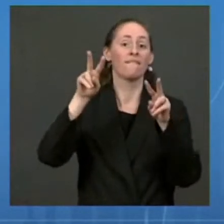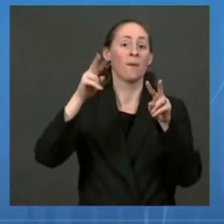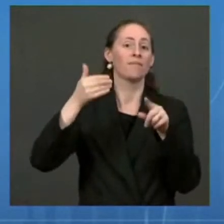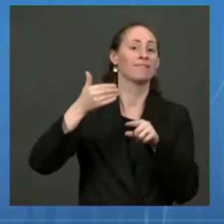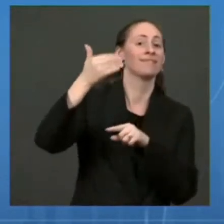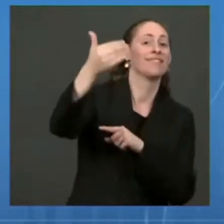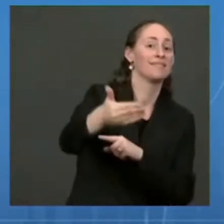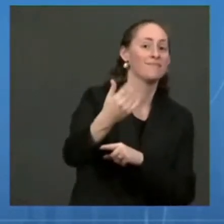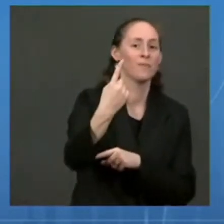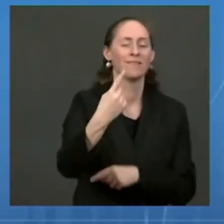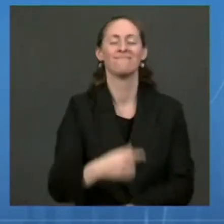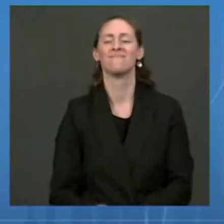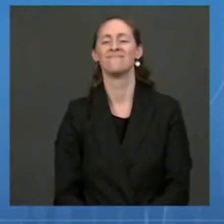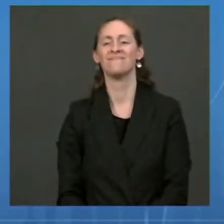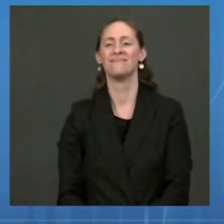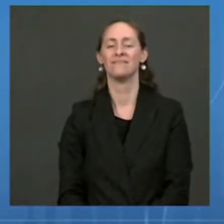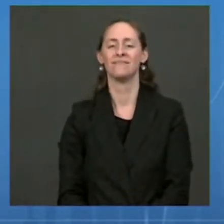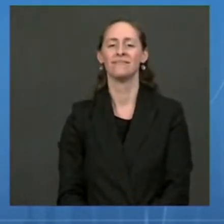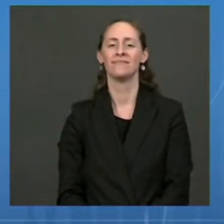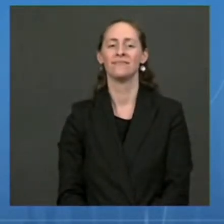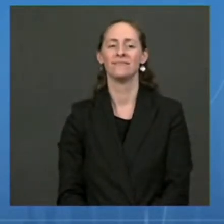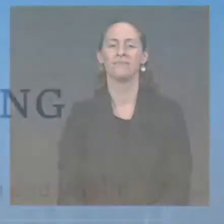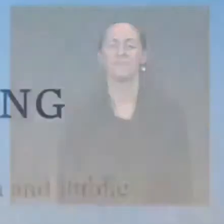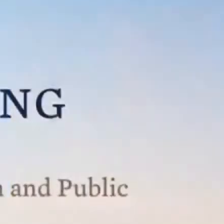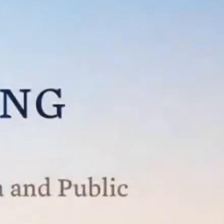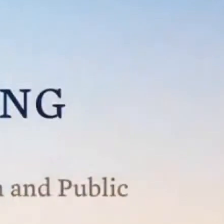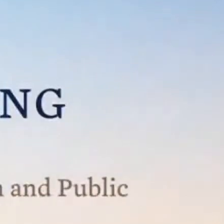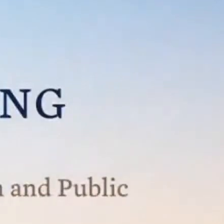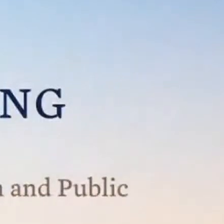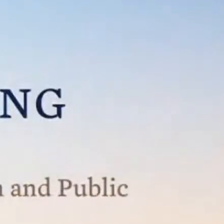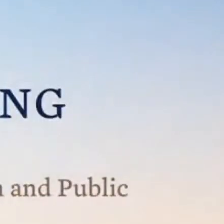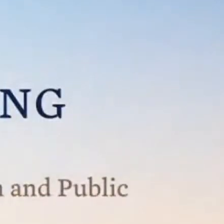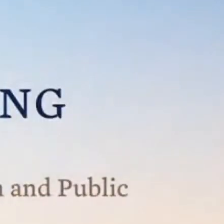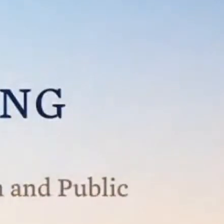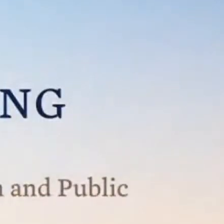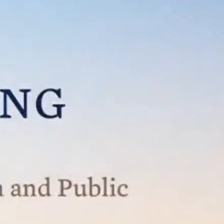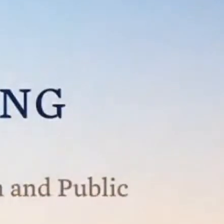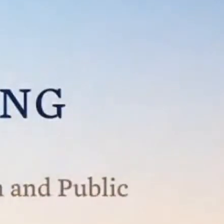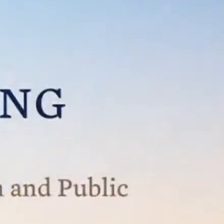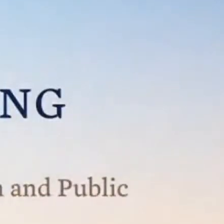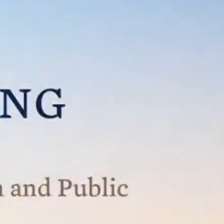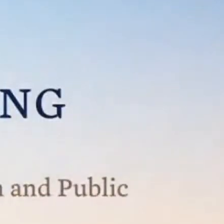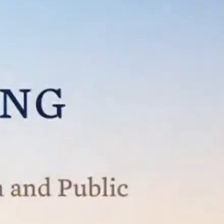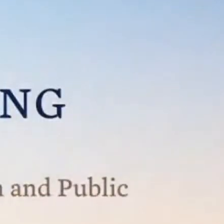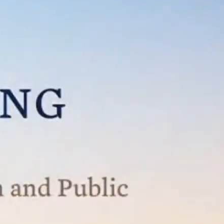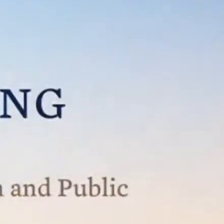THANK YOU FOR TODAY, AND WE LOOK FORWARD TO NEXT BRIEFING.